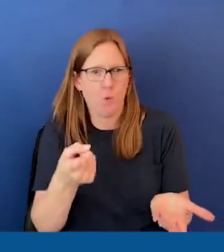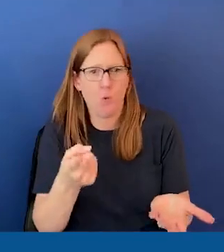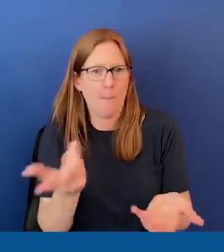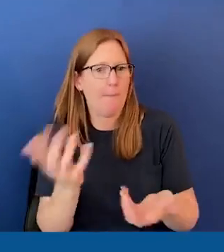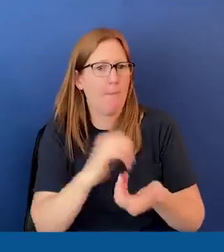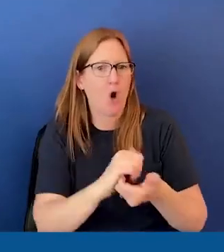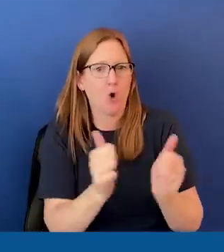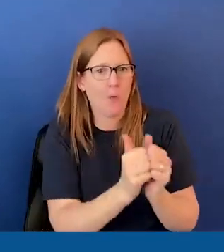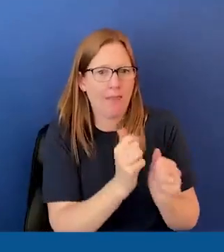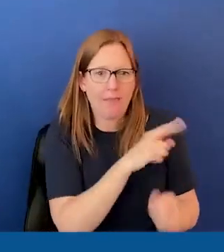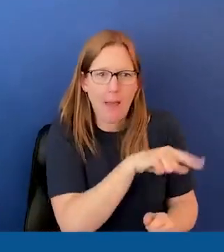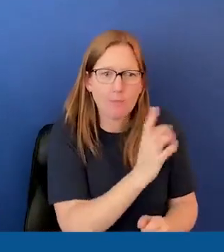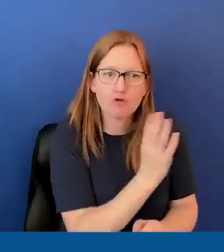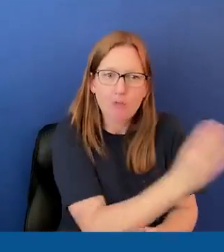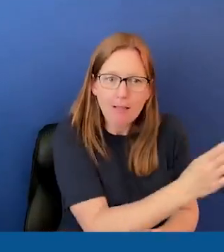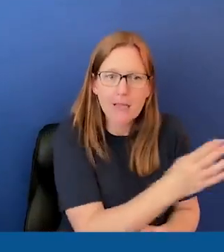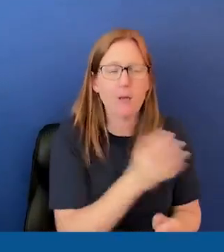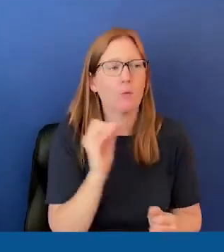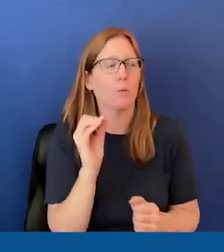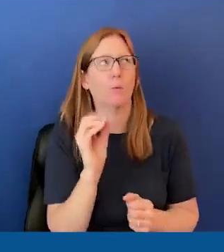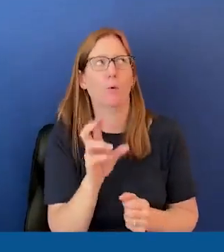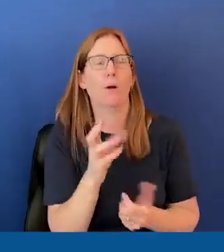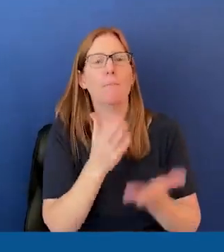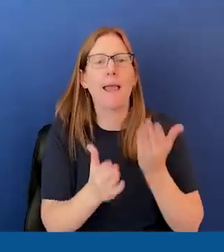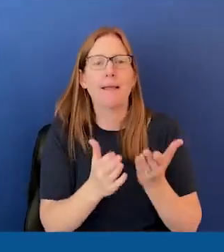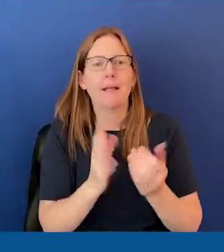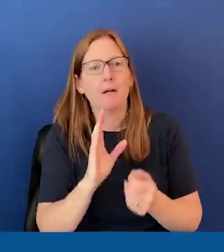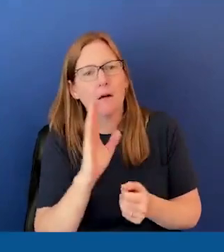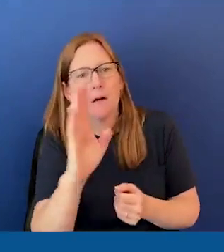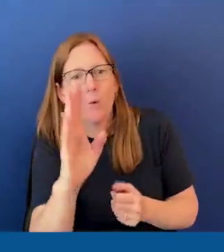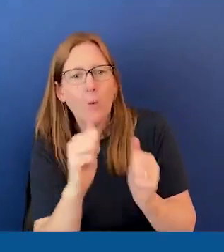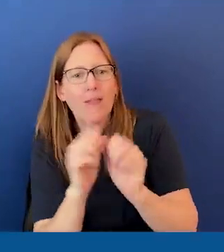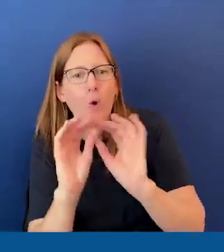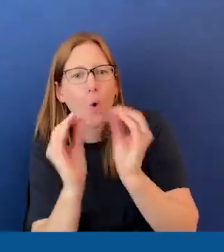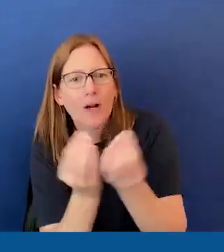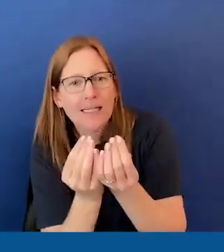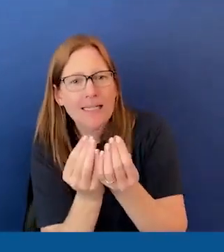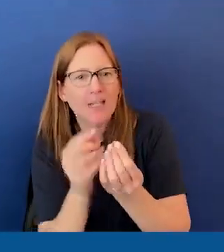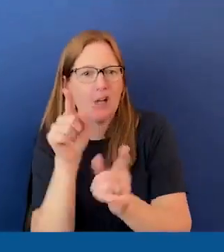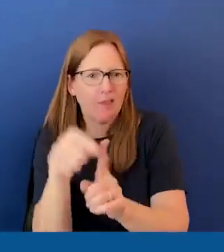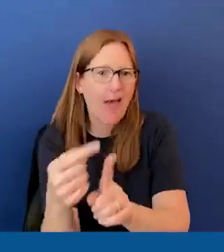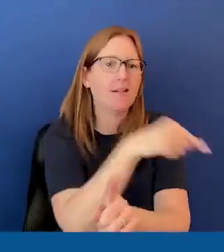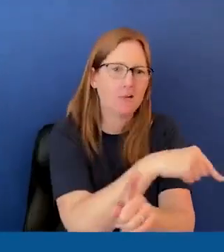directly or perhaps, an organization of caregivers, or that's representing caregivers.